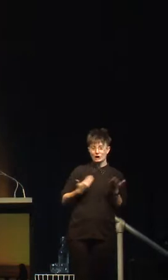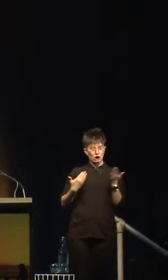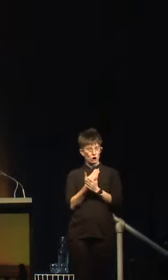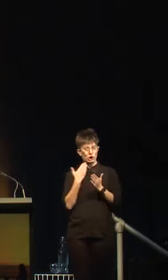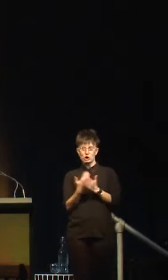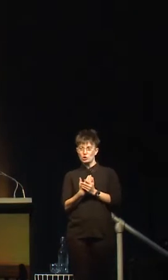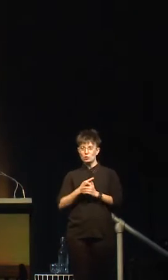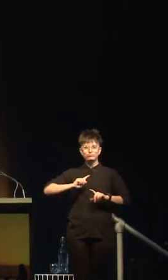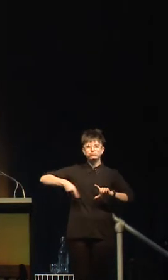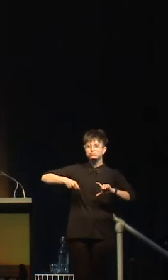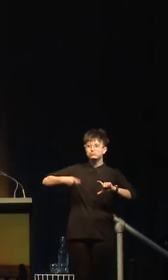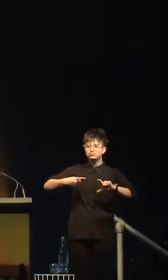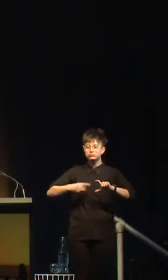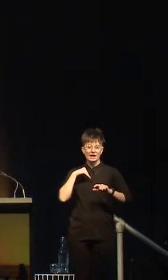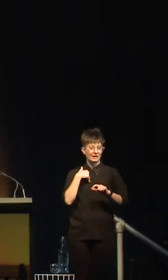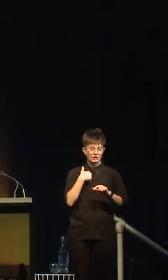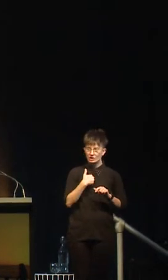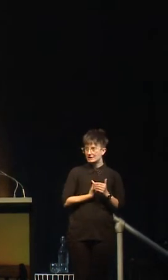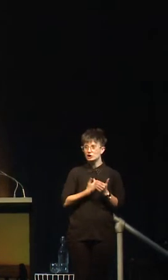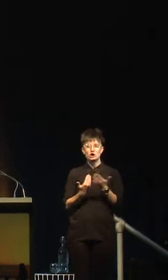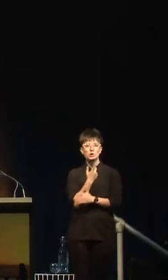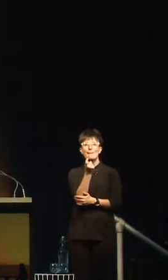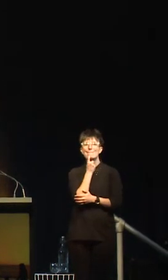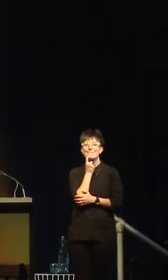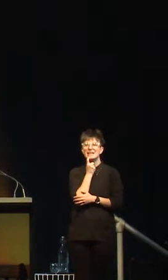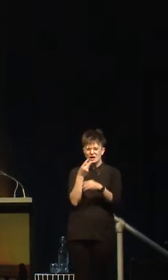systems, we're going to need new metallurgy and metals that can withstand the pressures